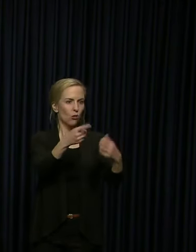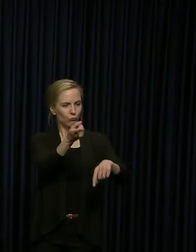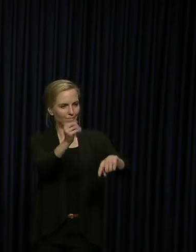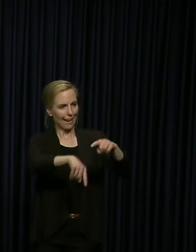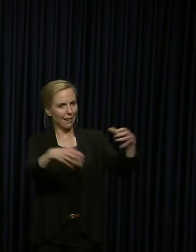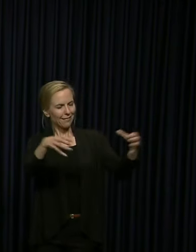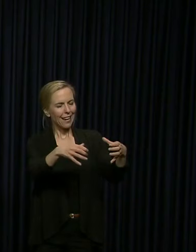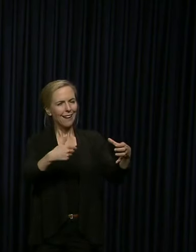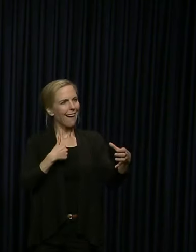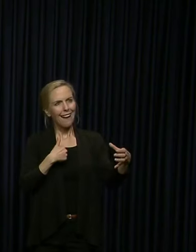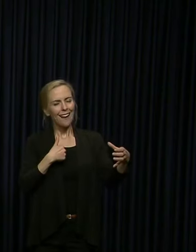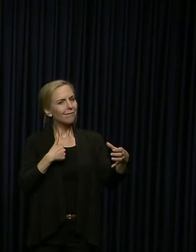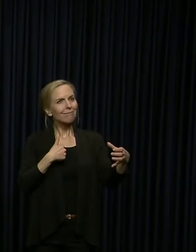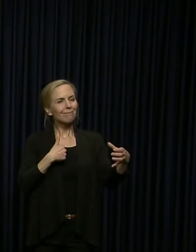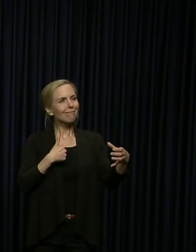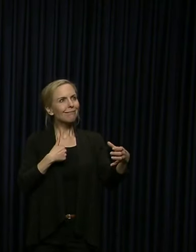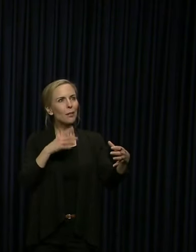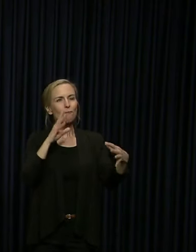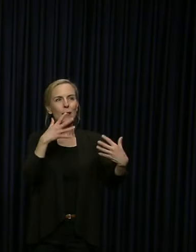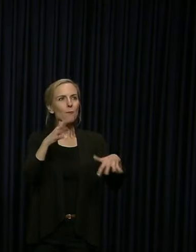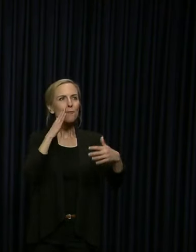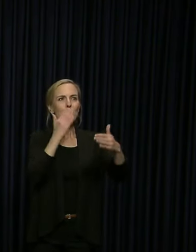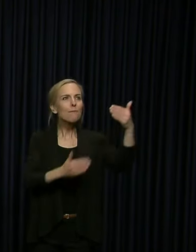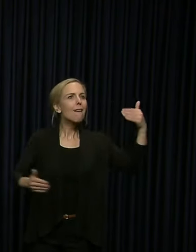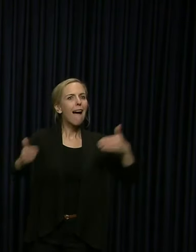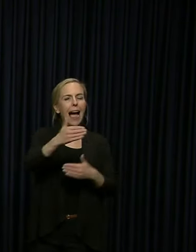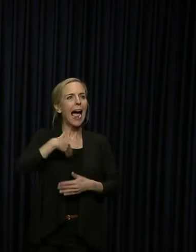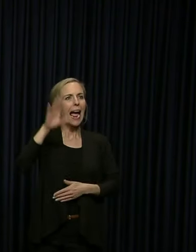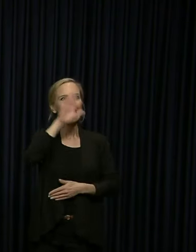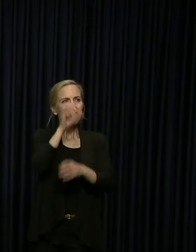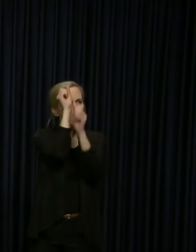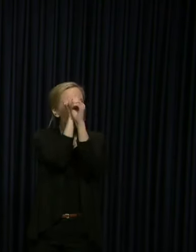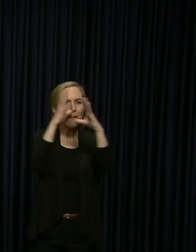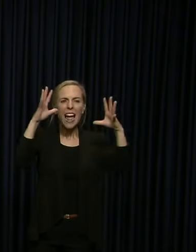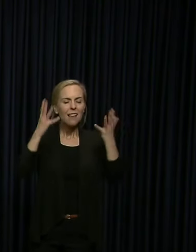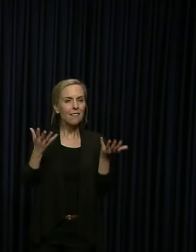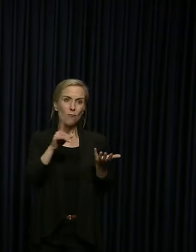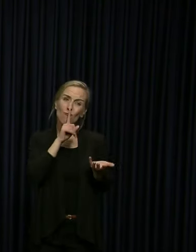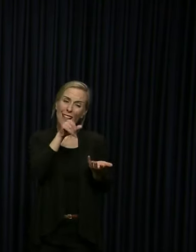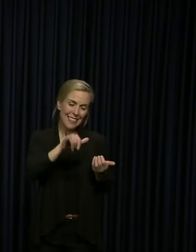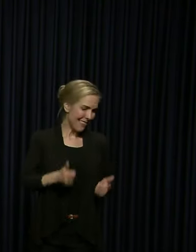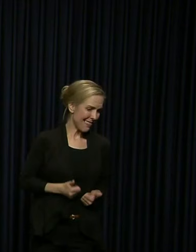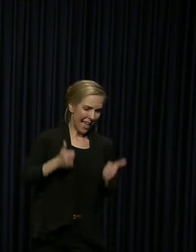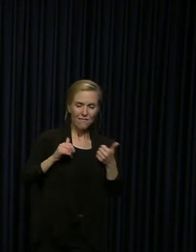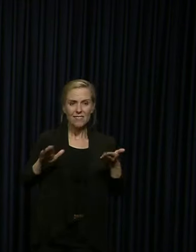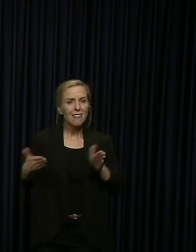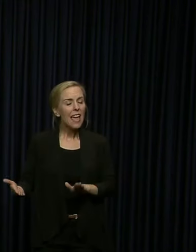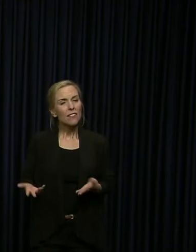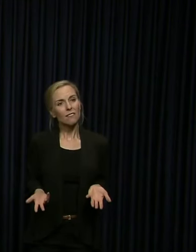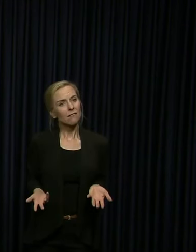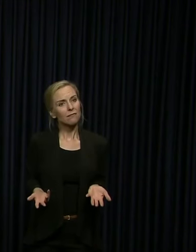RIGHT NOW, LET'S MAKE SURE IT'S BASED ON WHAT WE NEED DONE IN